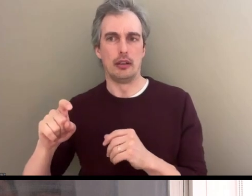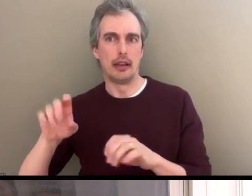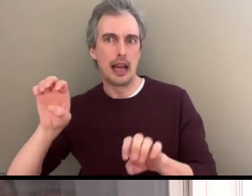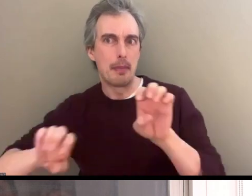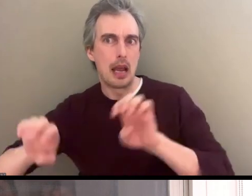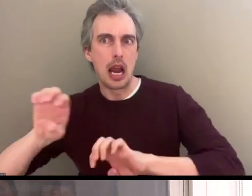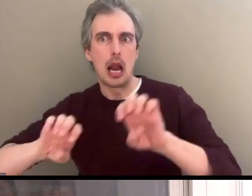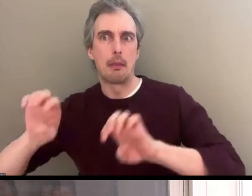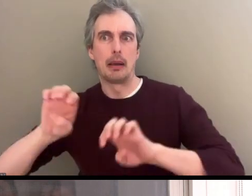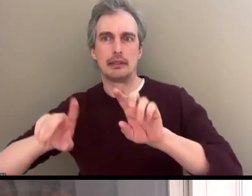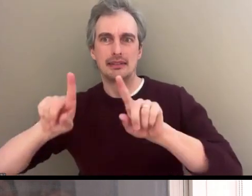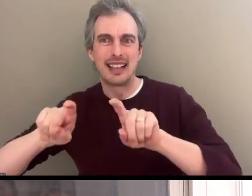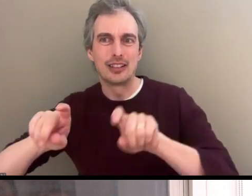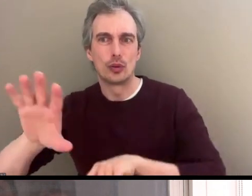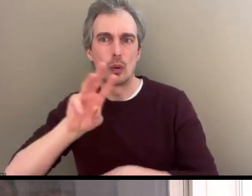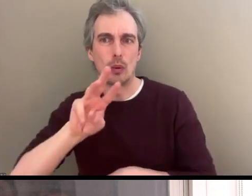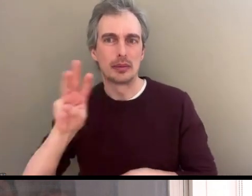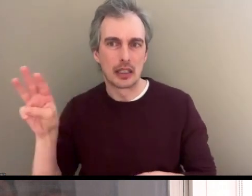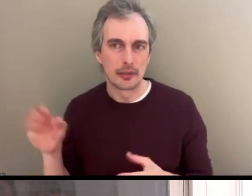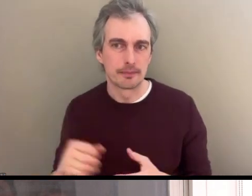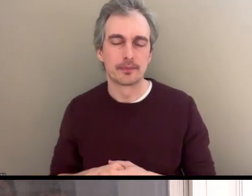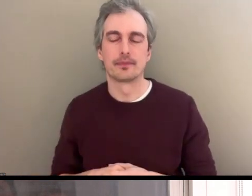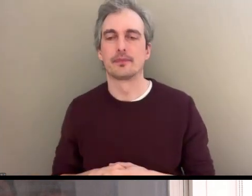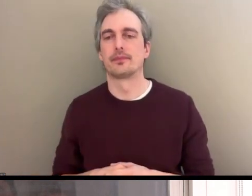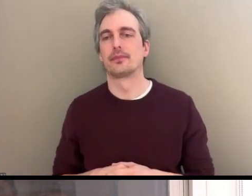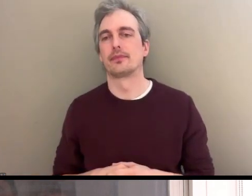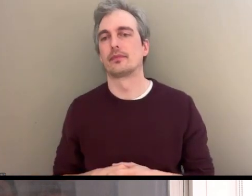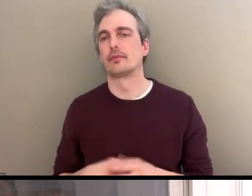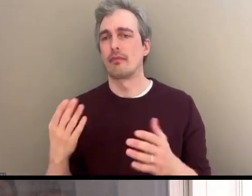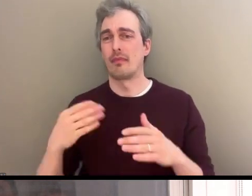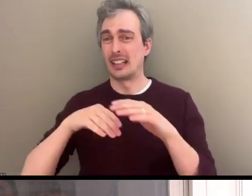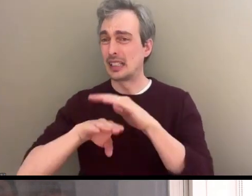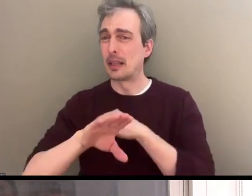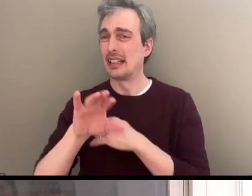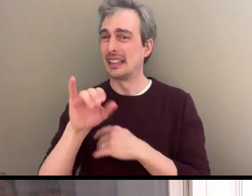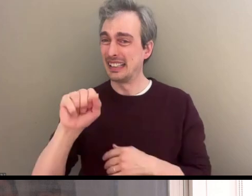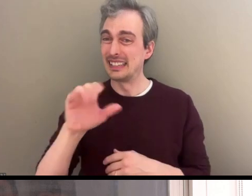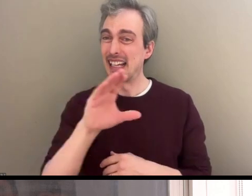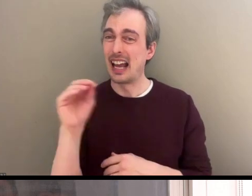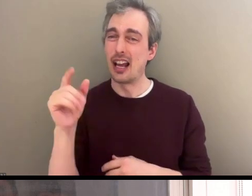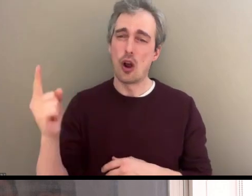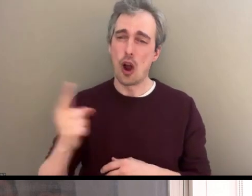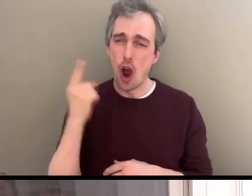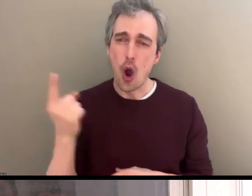And again, to reiterate, accessibility is and always has been a people first practice.